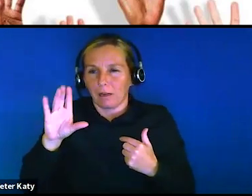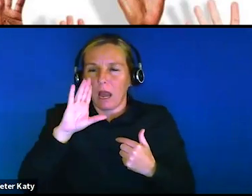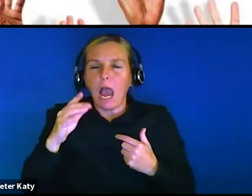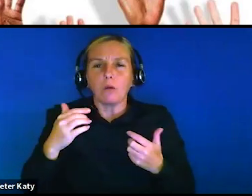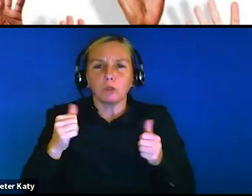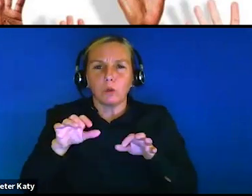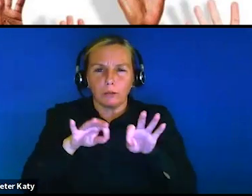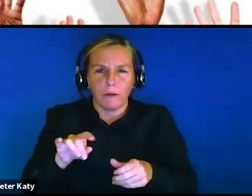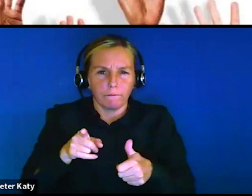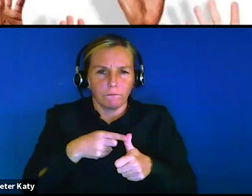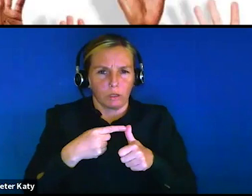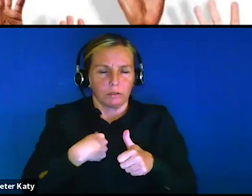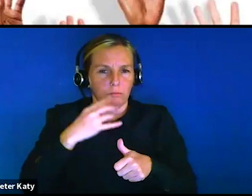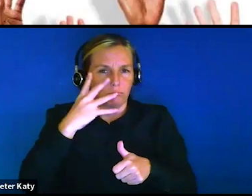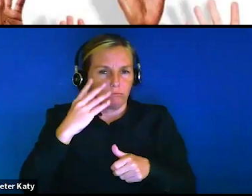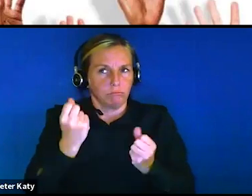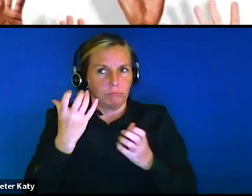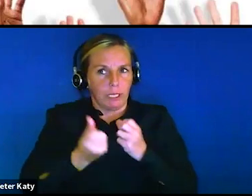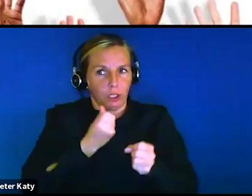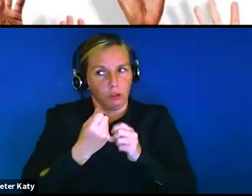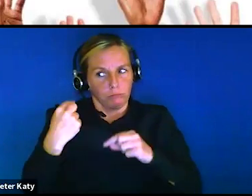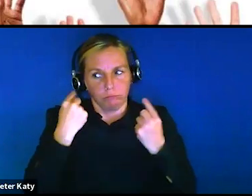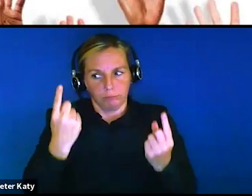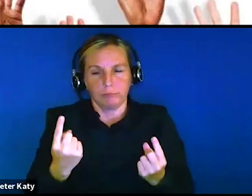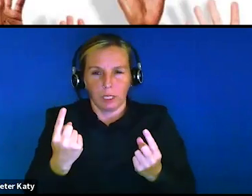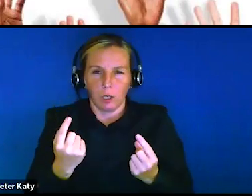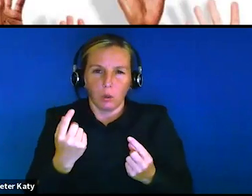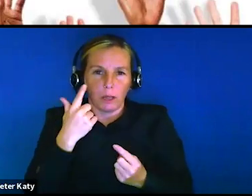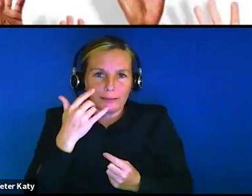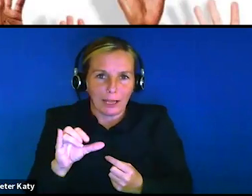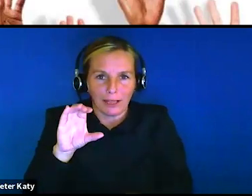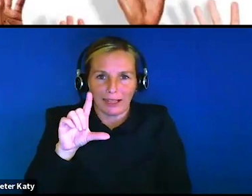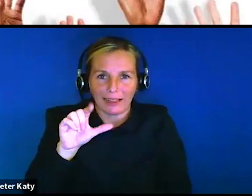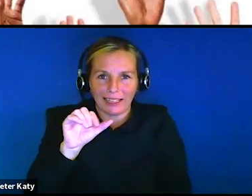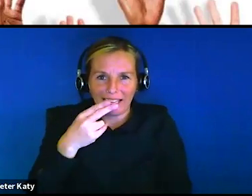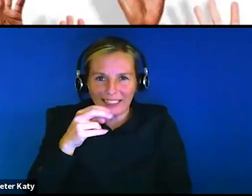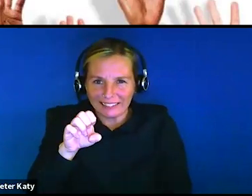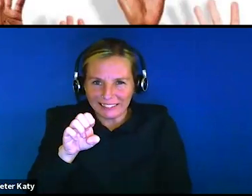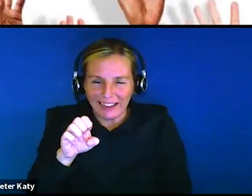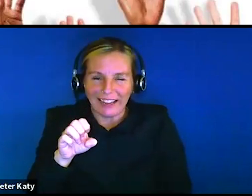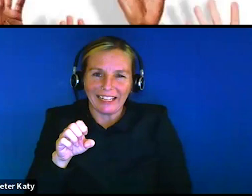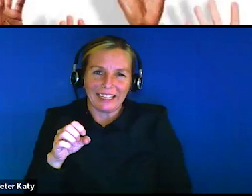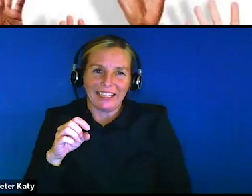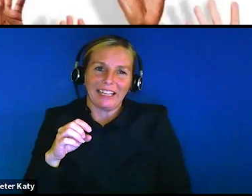So I think that is going to sound like a cliche. I do think that collaboration with intention is what's important.